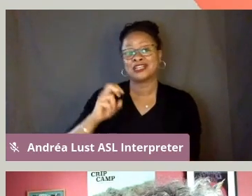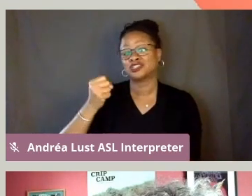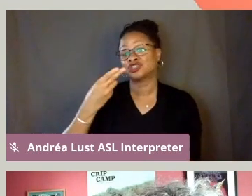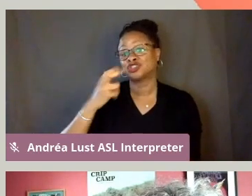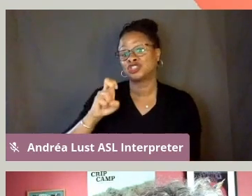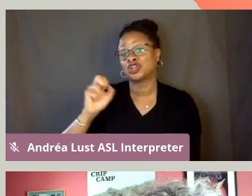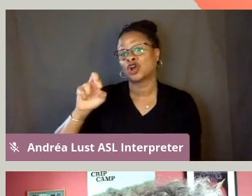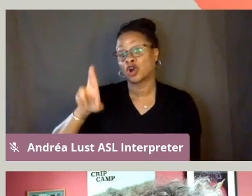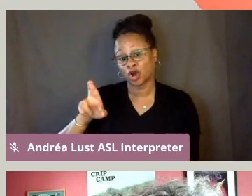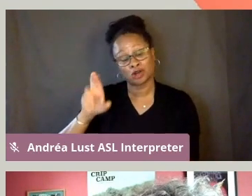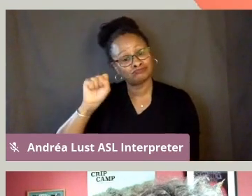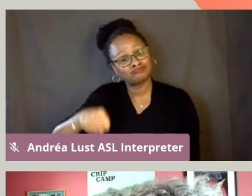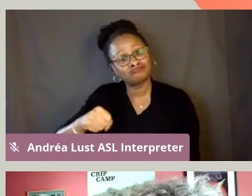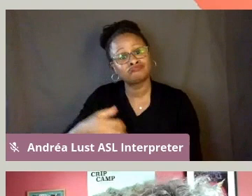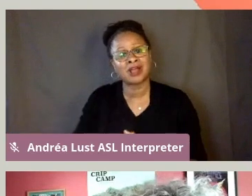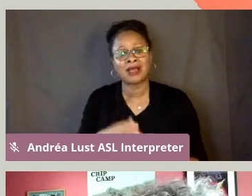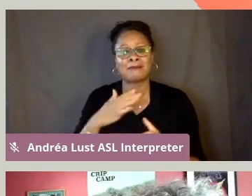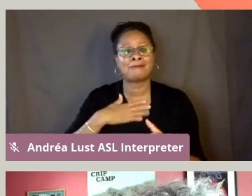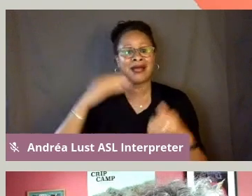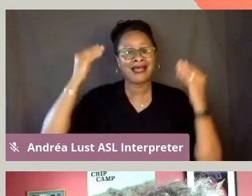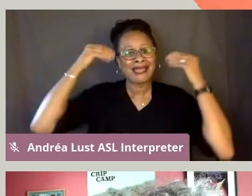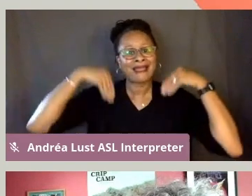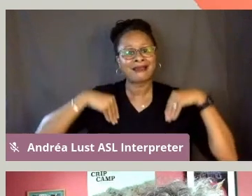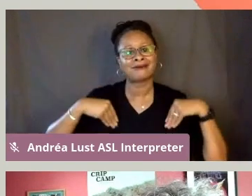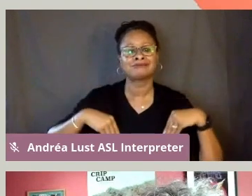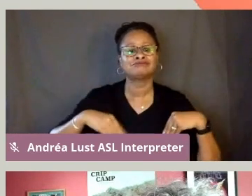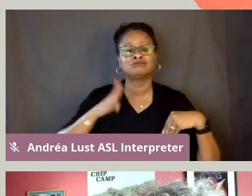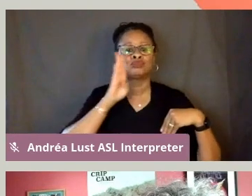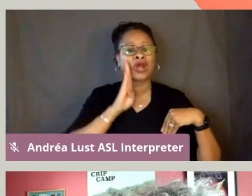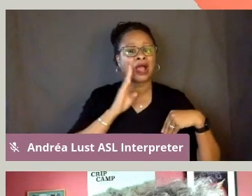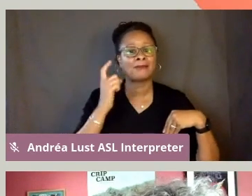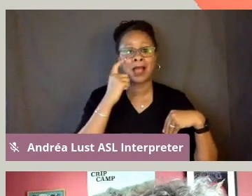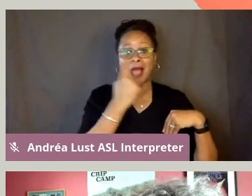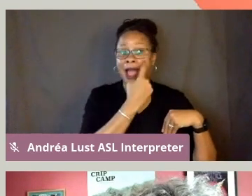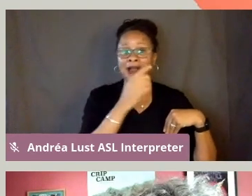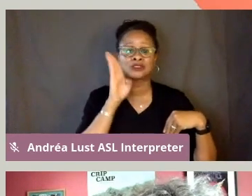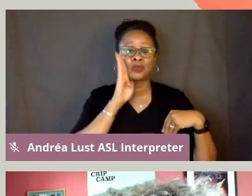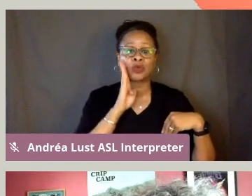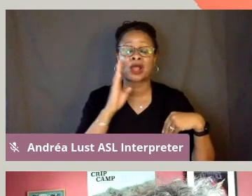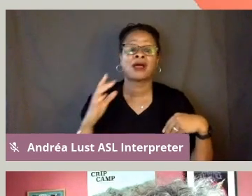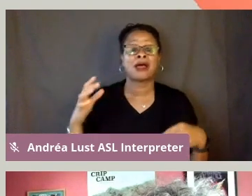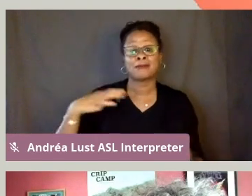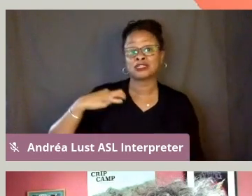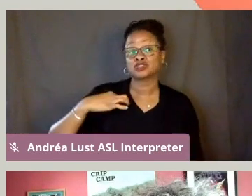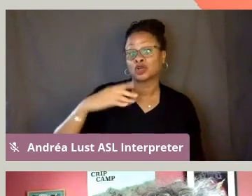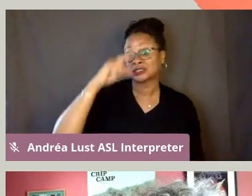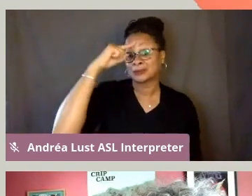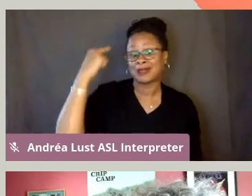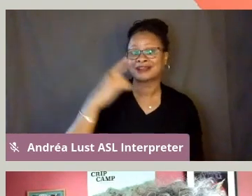And I have long, brown hair and brown eyes. I'm wearing a black top, usually a smile.